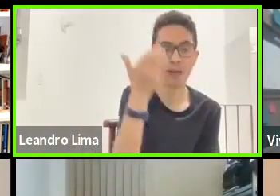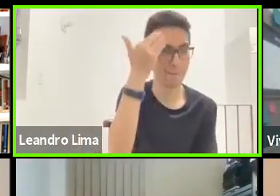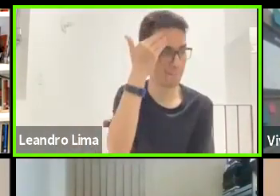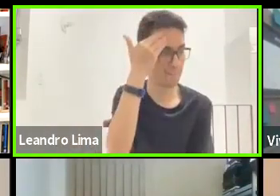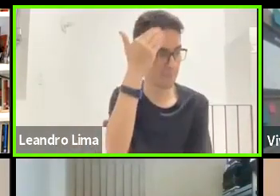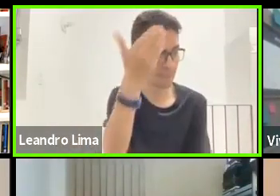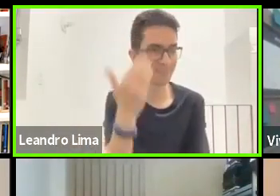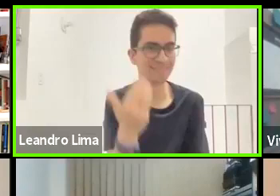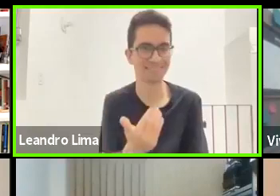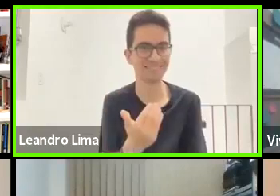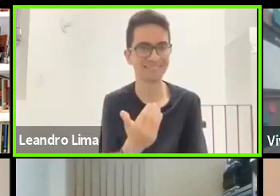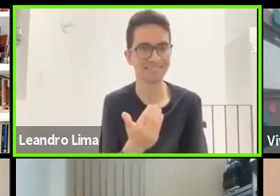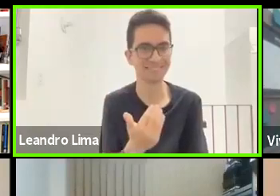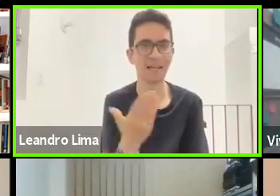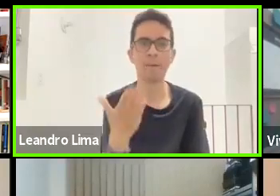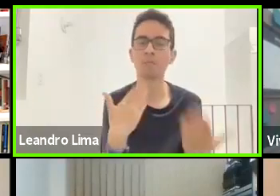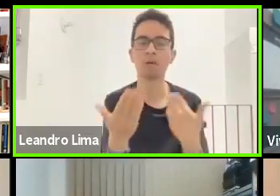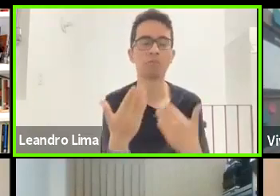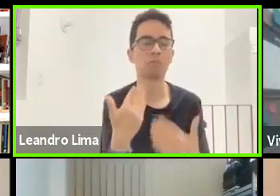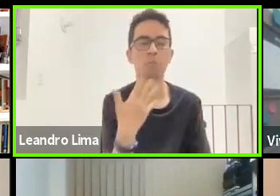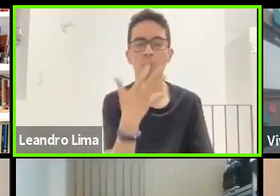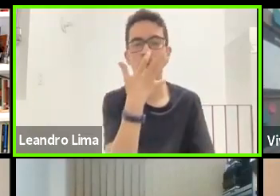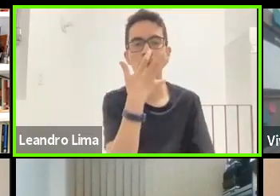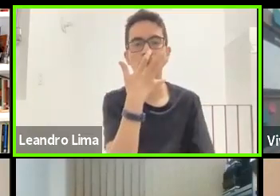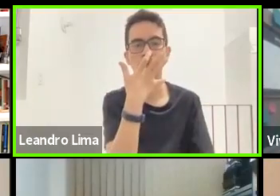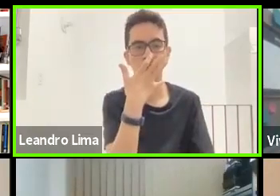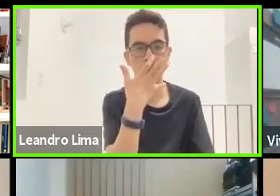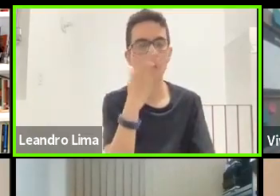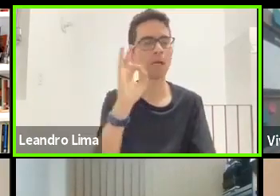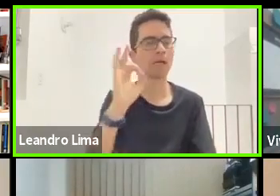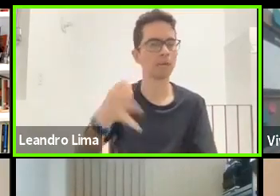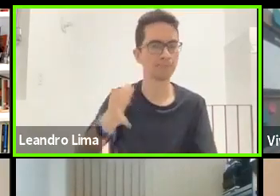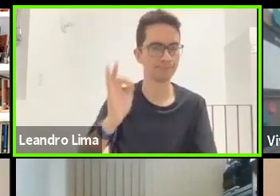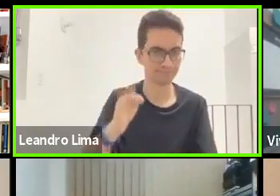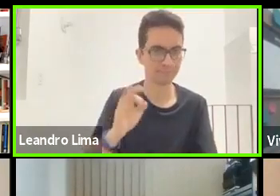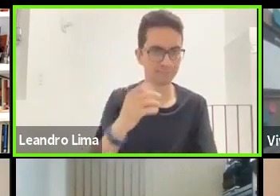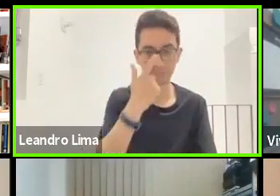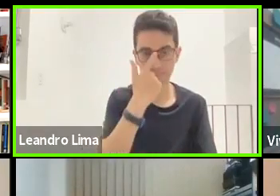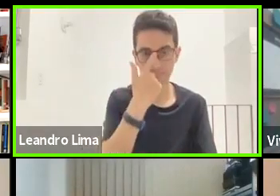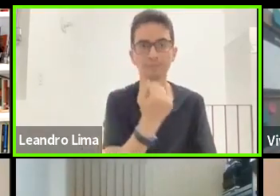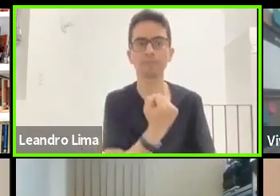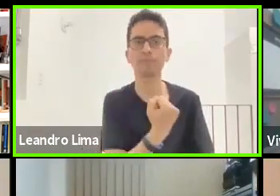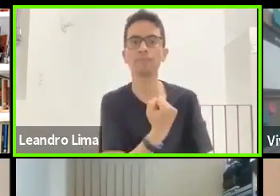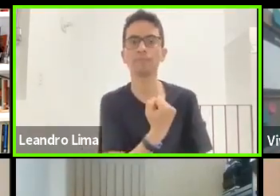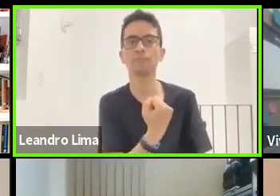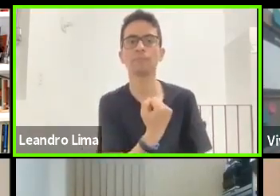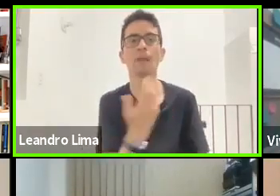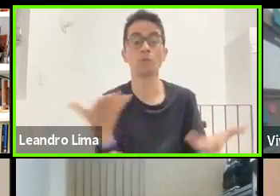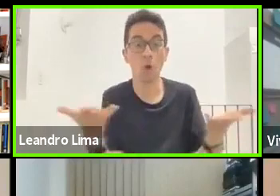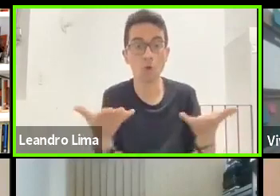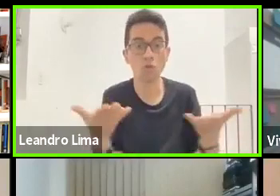Thanks for this great Congress for this great Conversation. with the chapter you with the chapter you shared with us. You talked a little bit